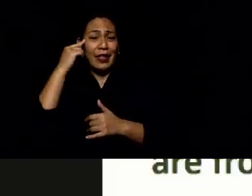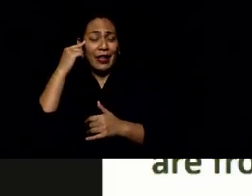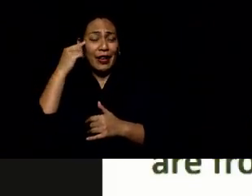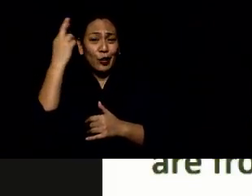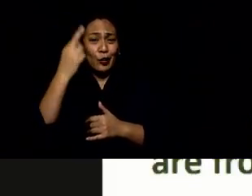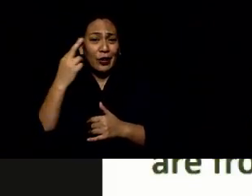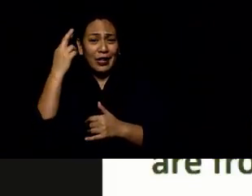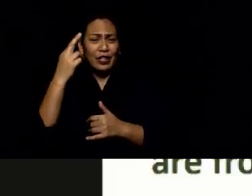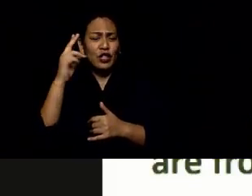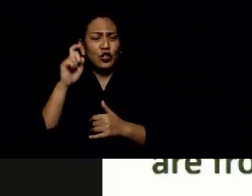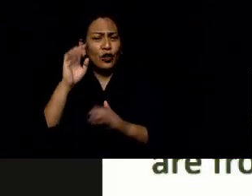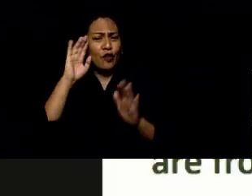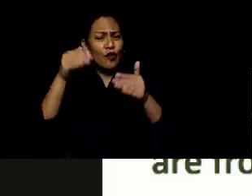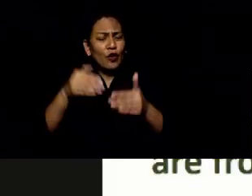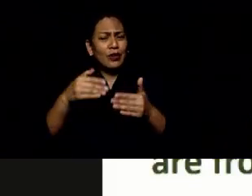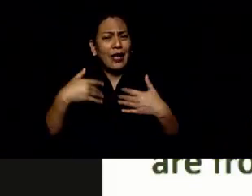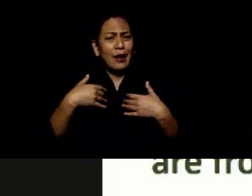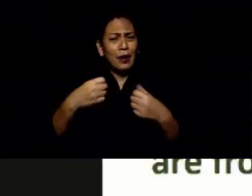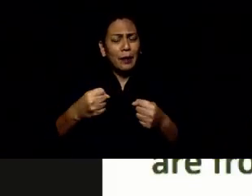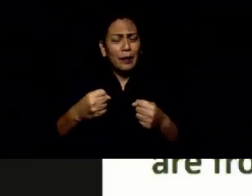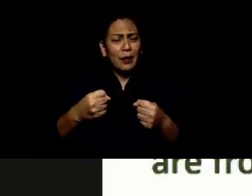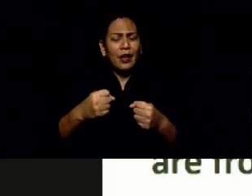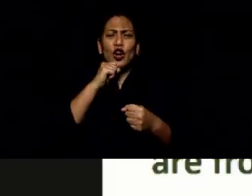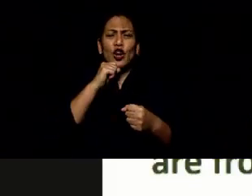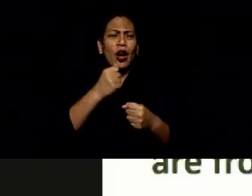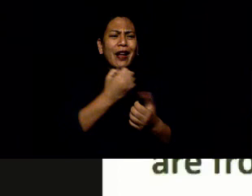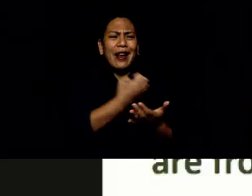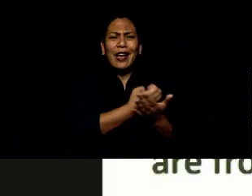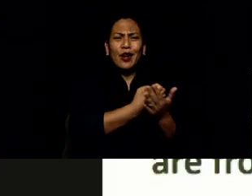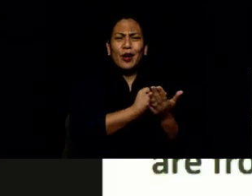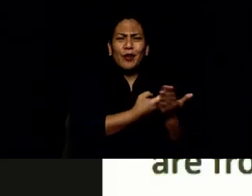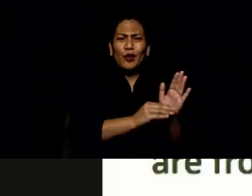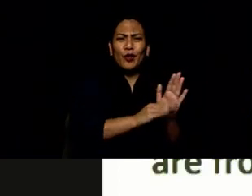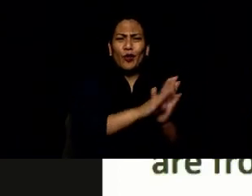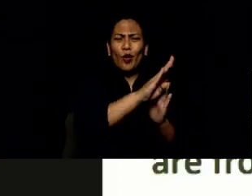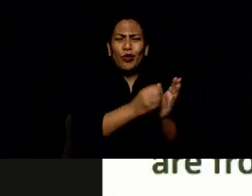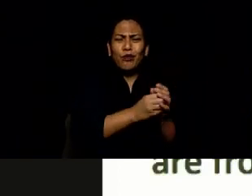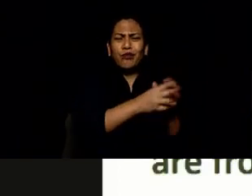on wellbeing instead of economic growth,because economic growth creates a greater